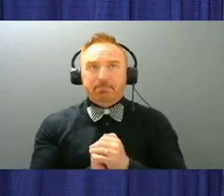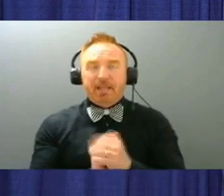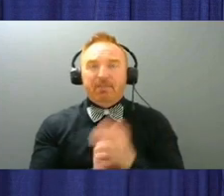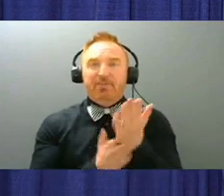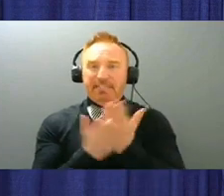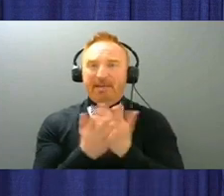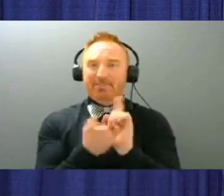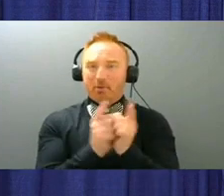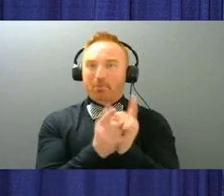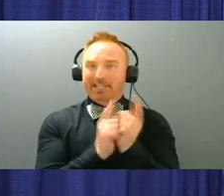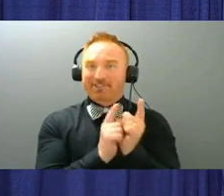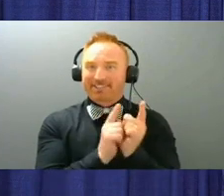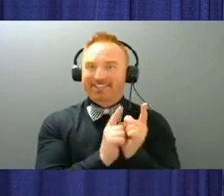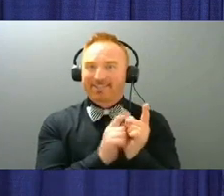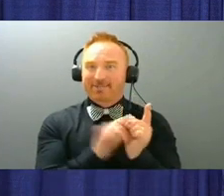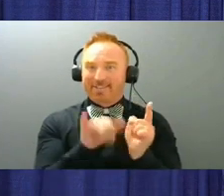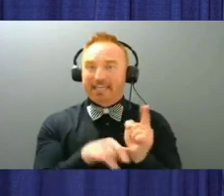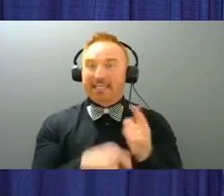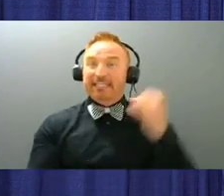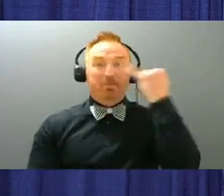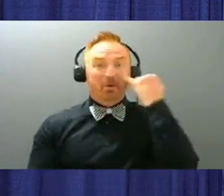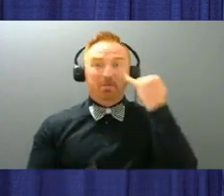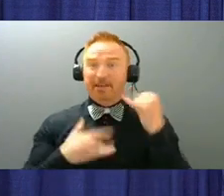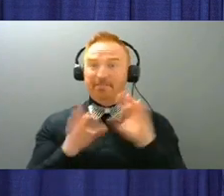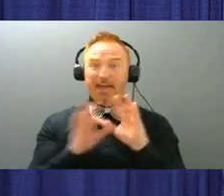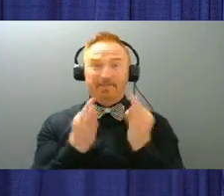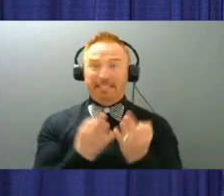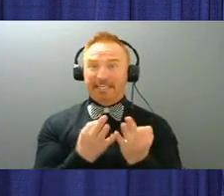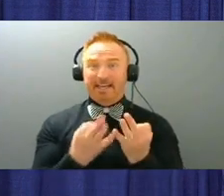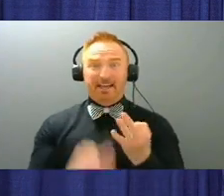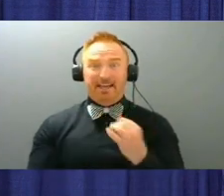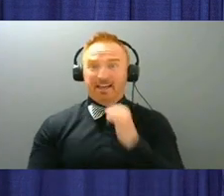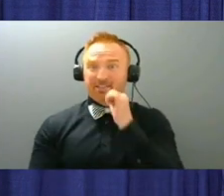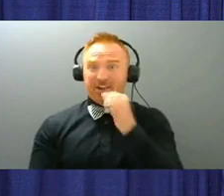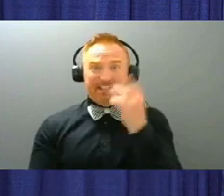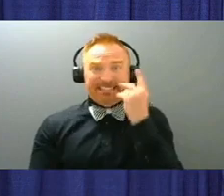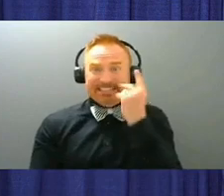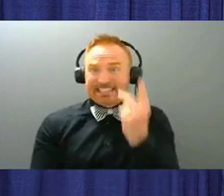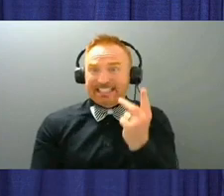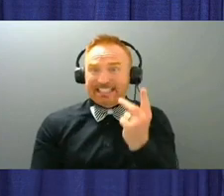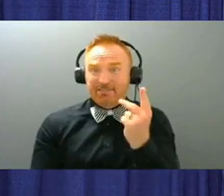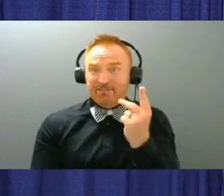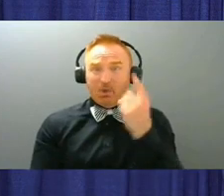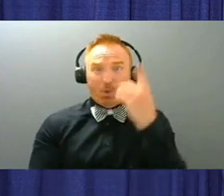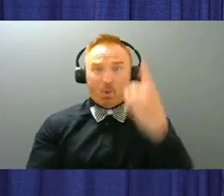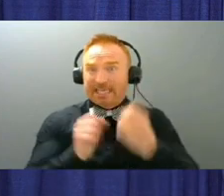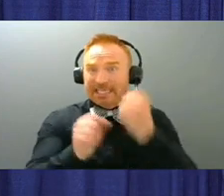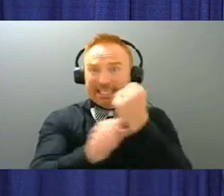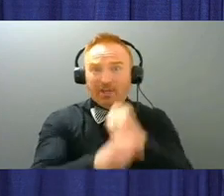some interpretation involved in what that means and, you know, if you have not seen your family